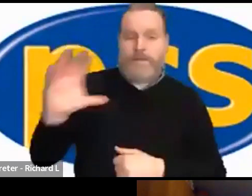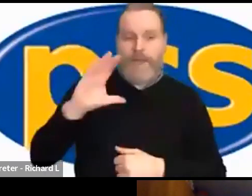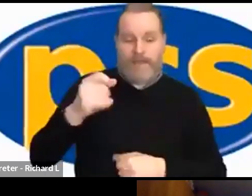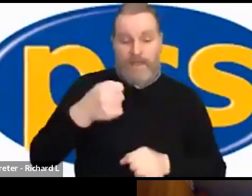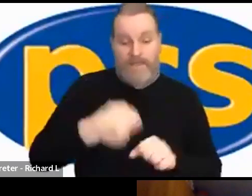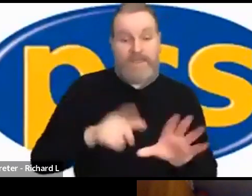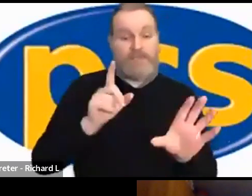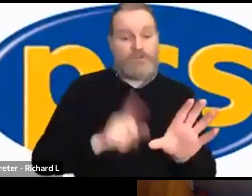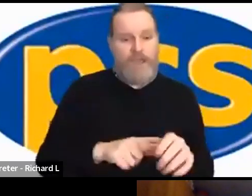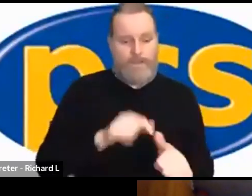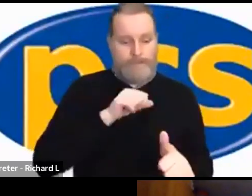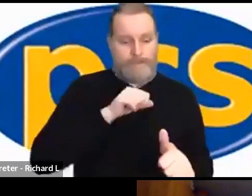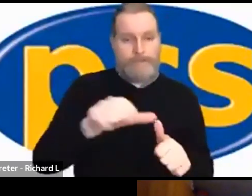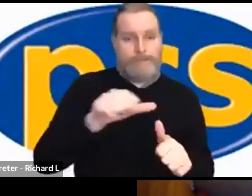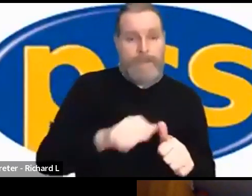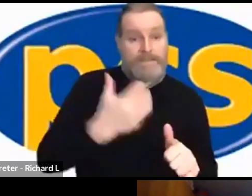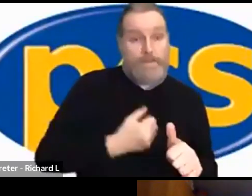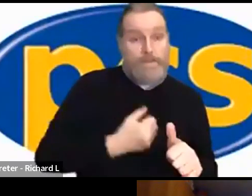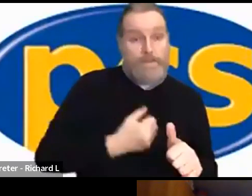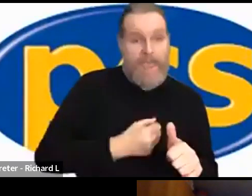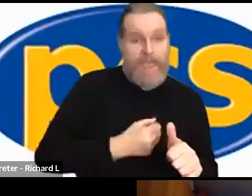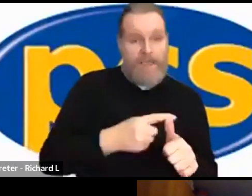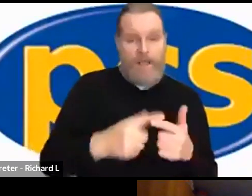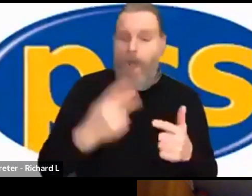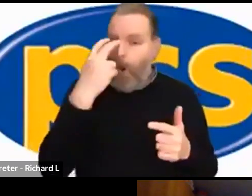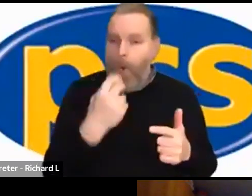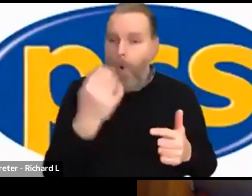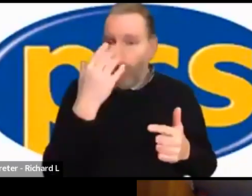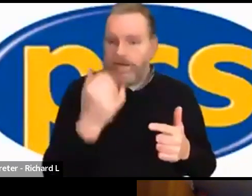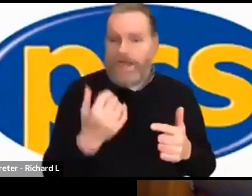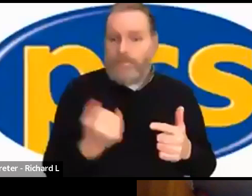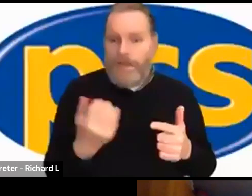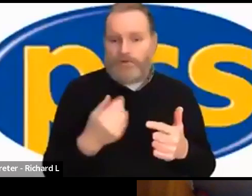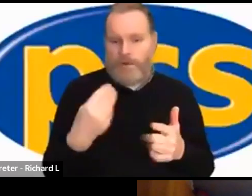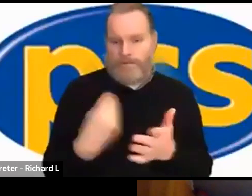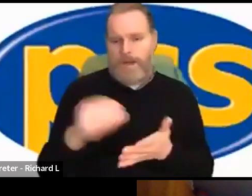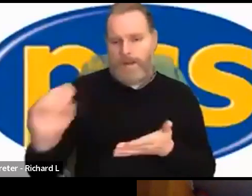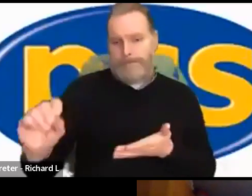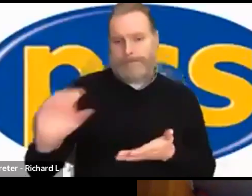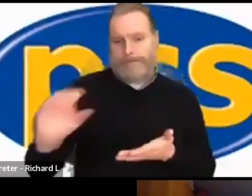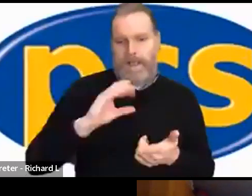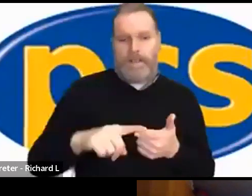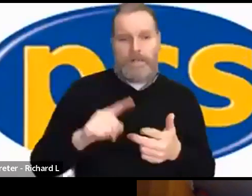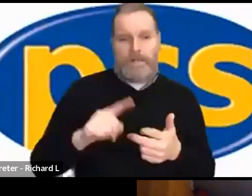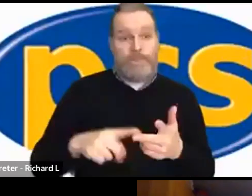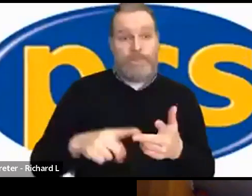and let's make sure this is the year you get better pay your pension s money s money back money back. No cutsy in your